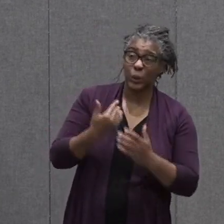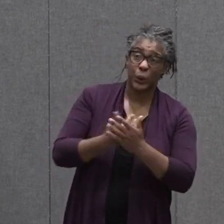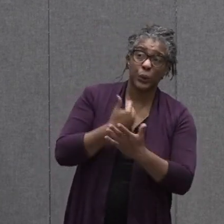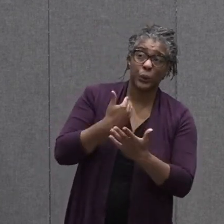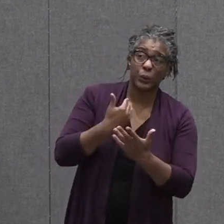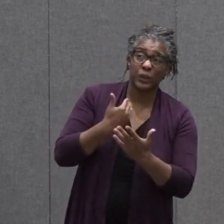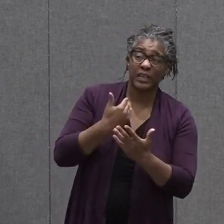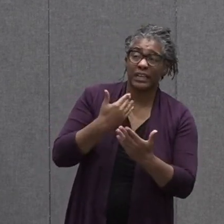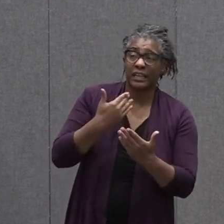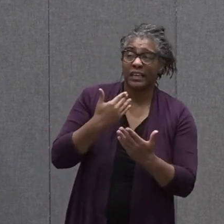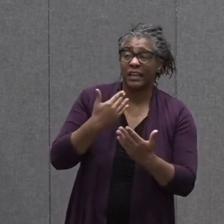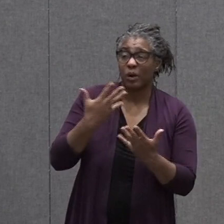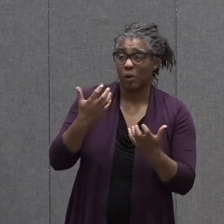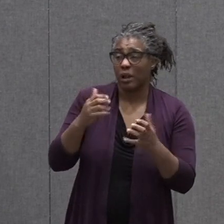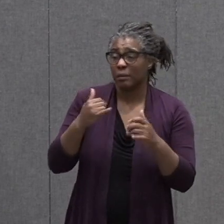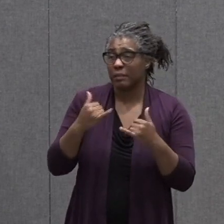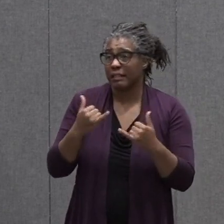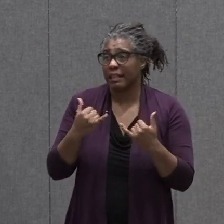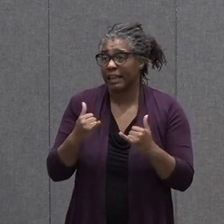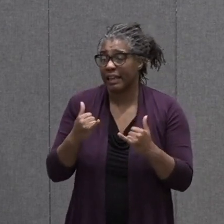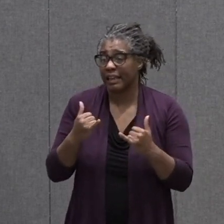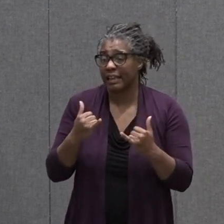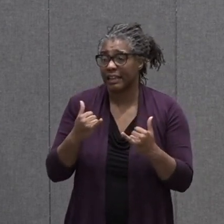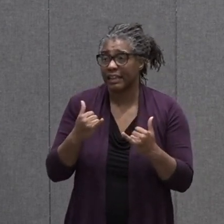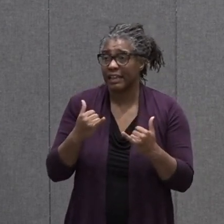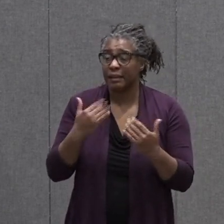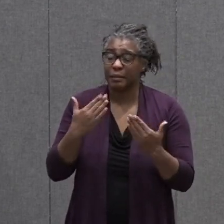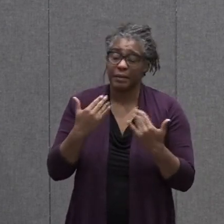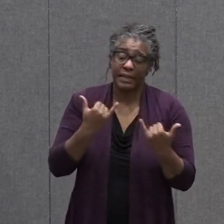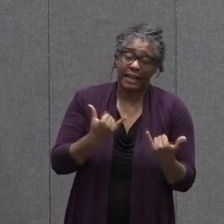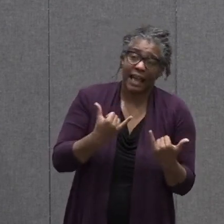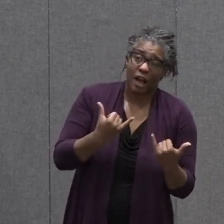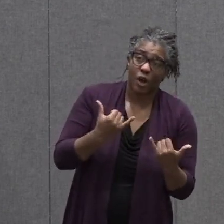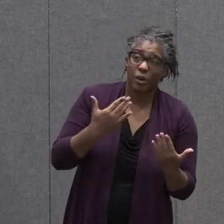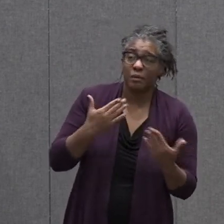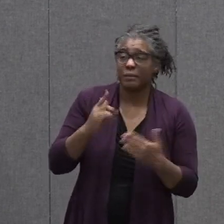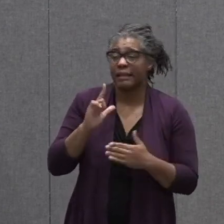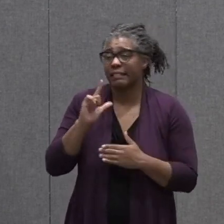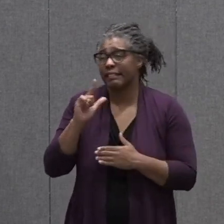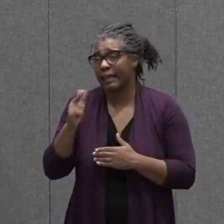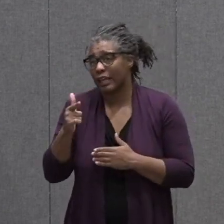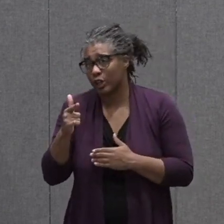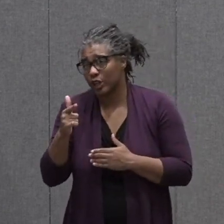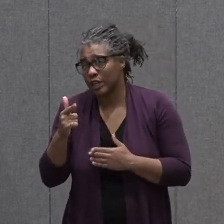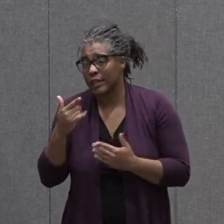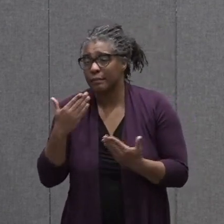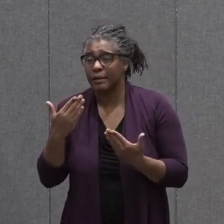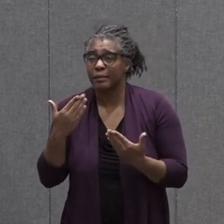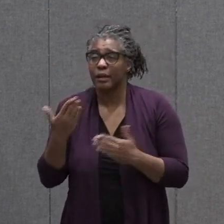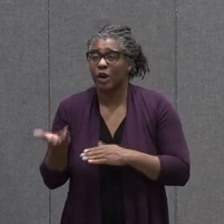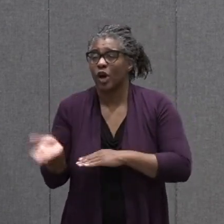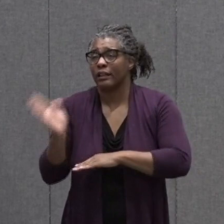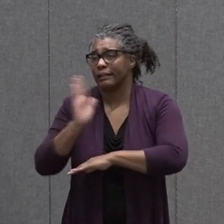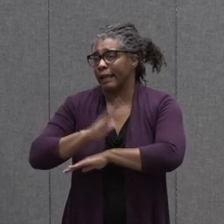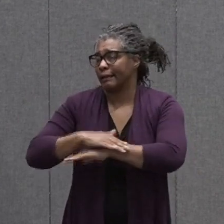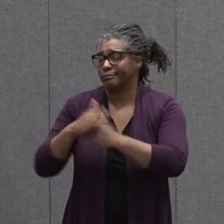maybe later, or even all day. I'll make you chuckle deep down in your belly,